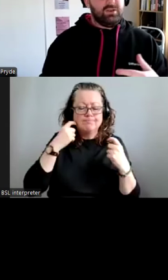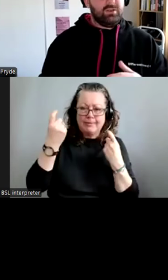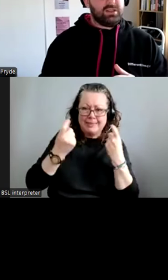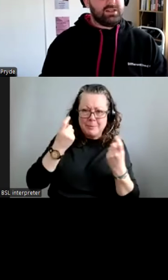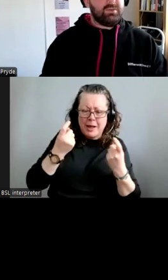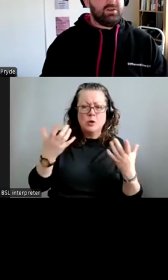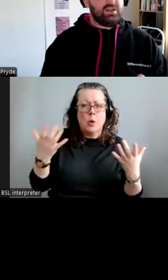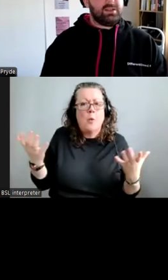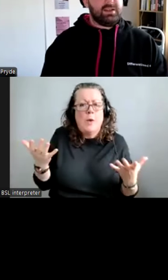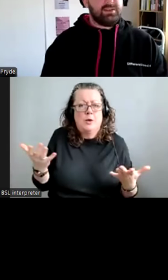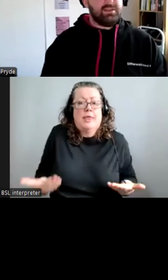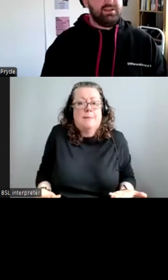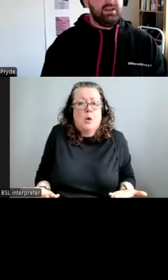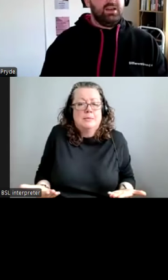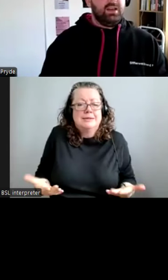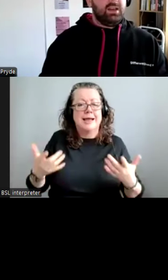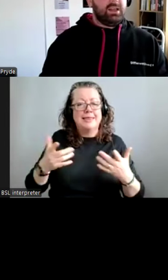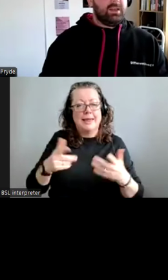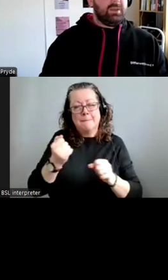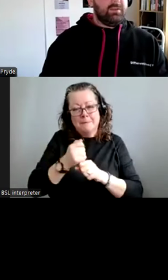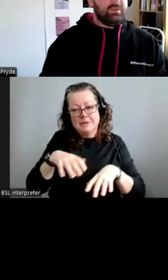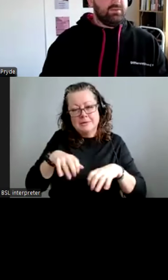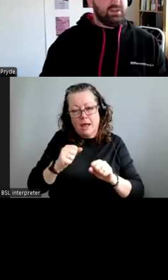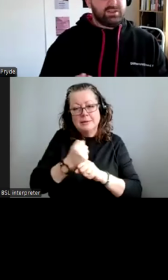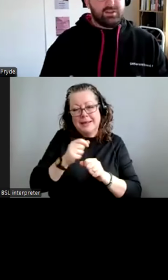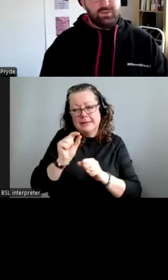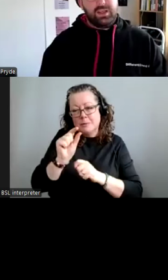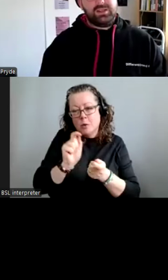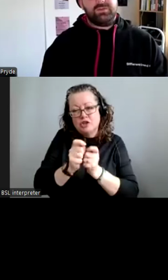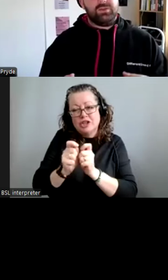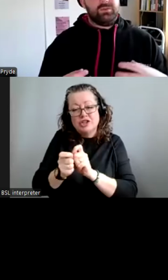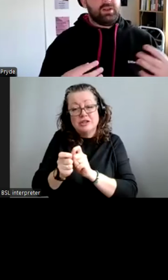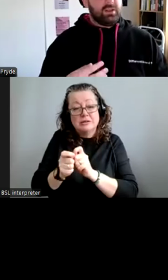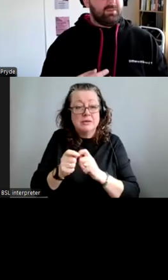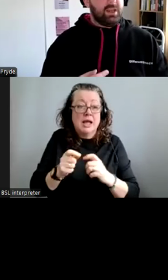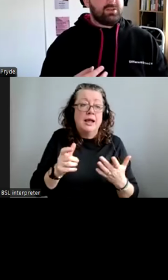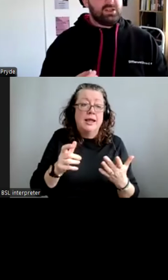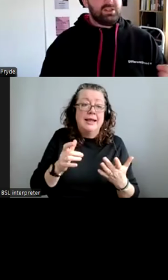who your accessible audience is. That can be through running surveys, through collecting metrics,